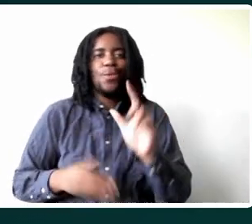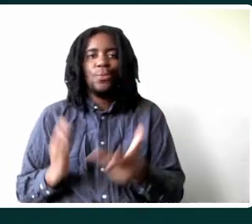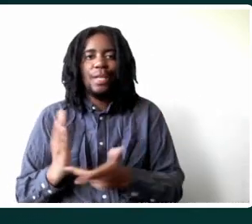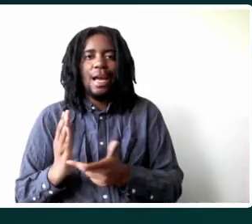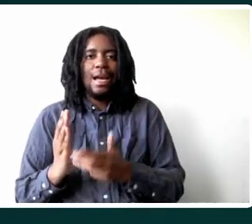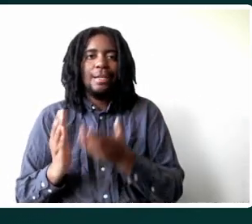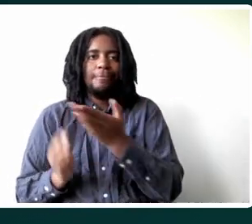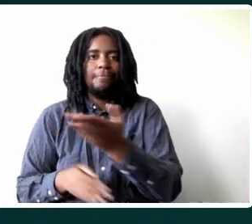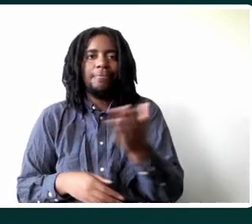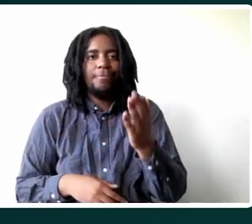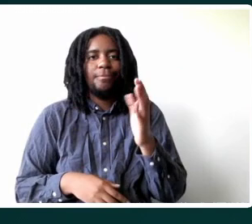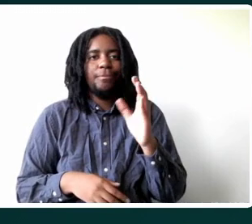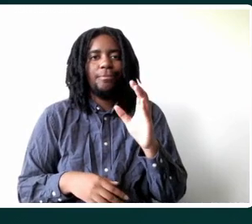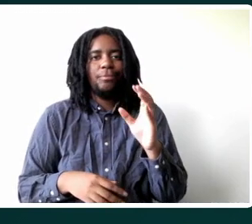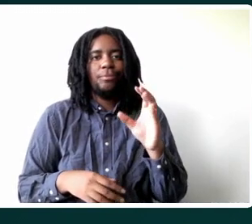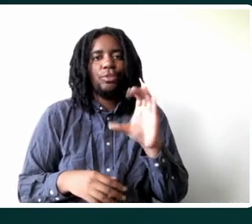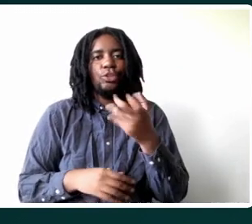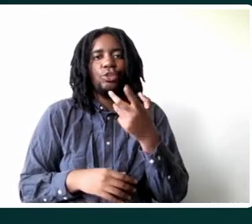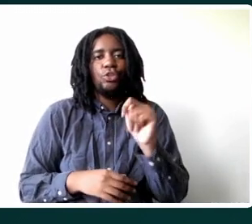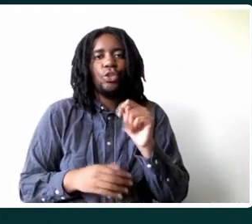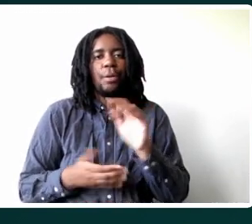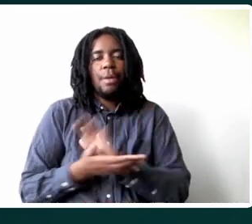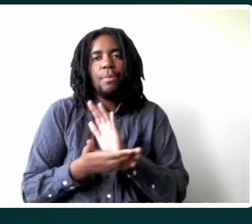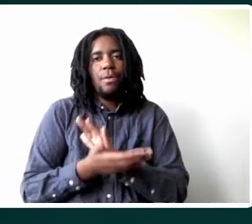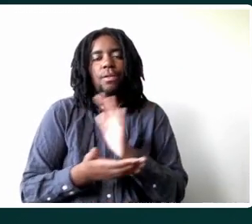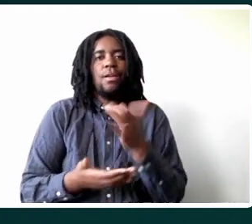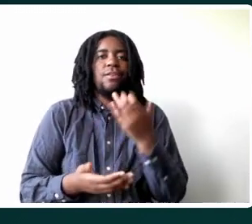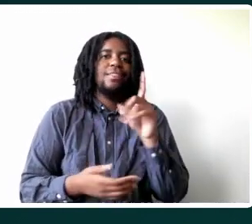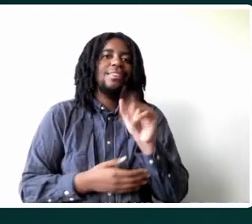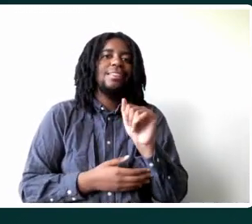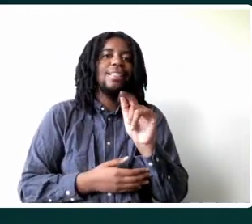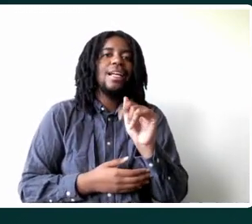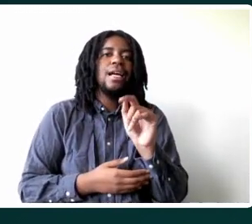paper where we did a lot of our data analysis together. This is where when we first came